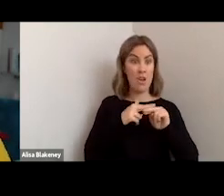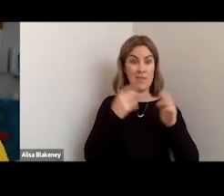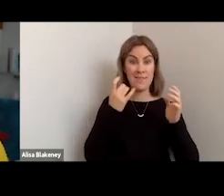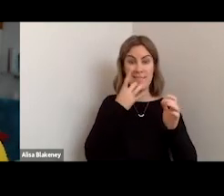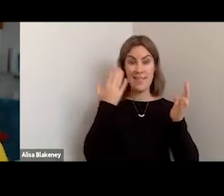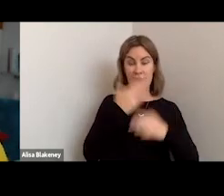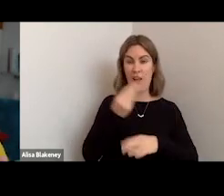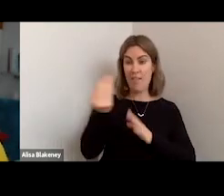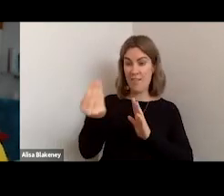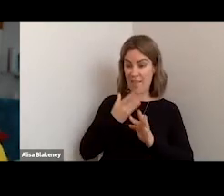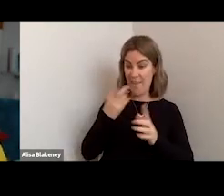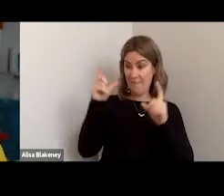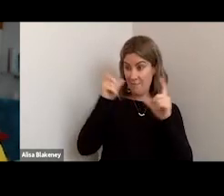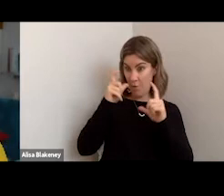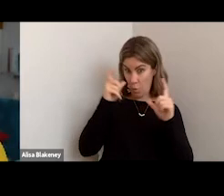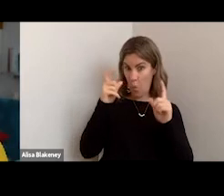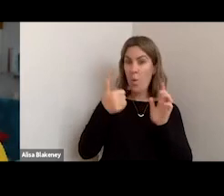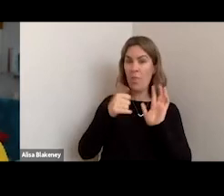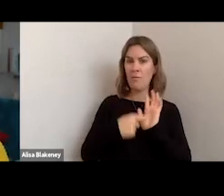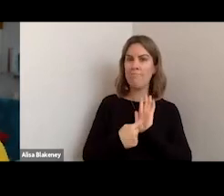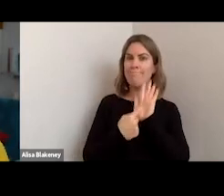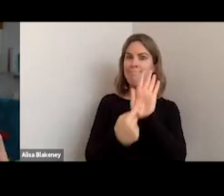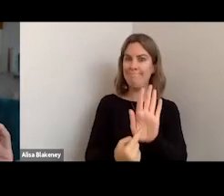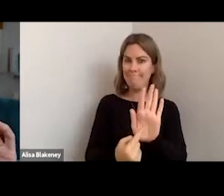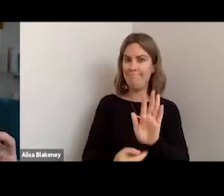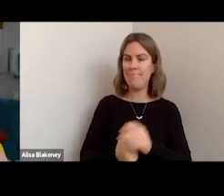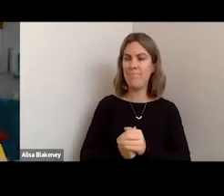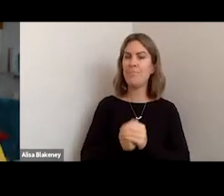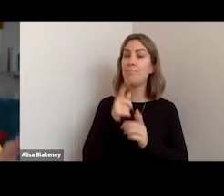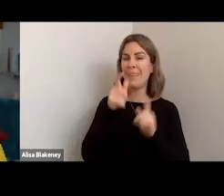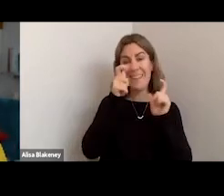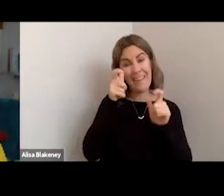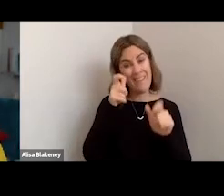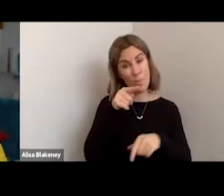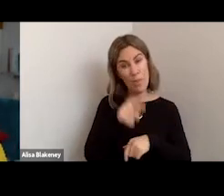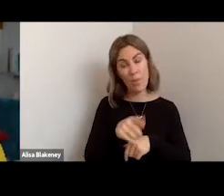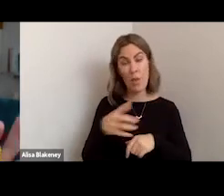With Tourism Australia, you have to sign a talent release form before